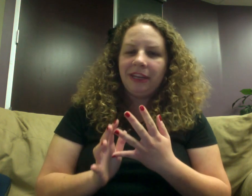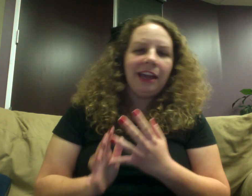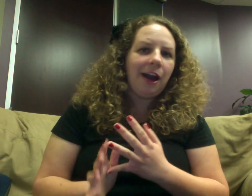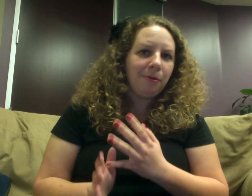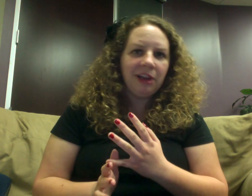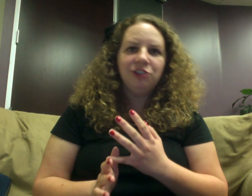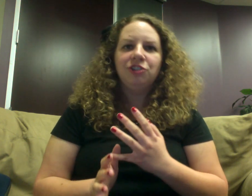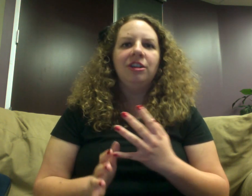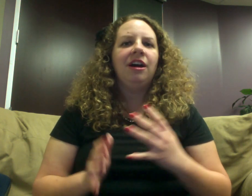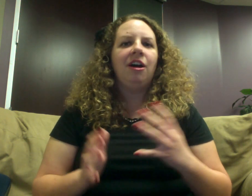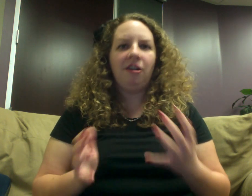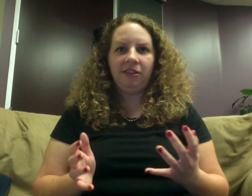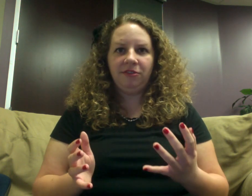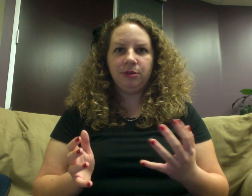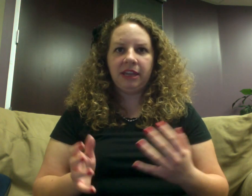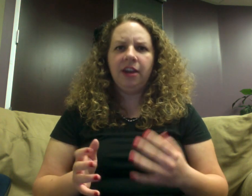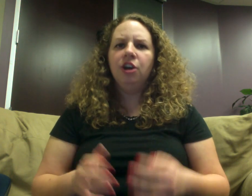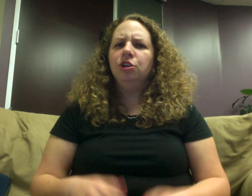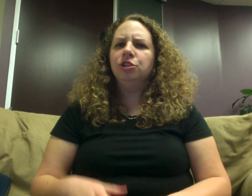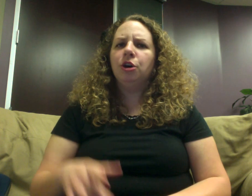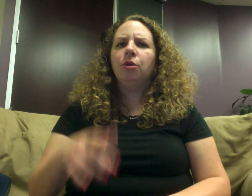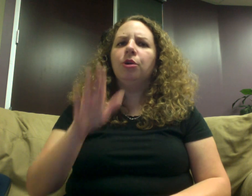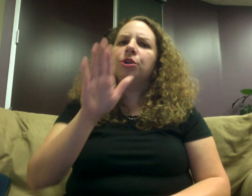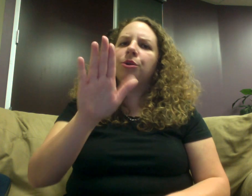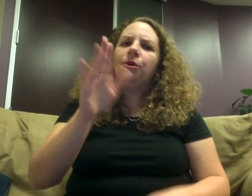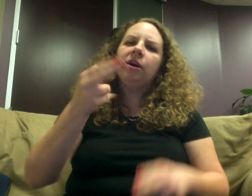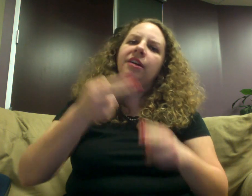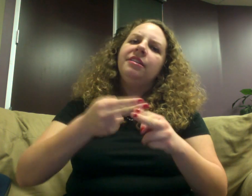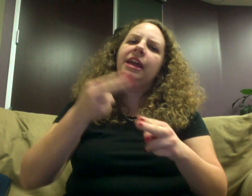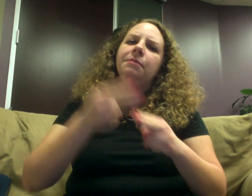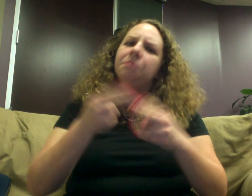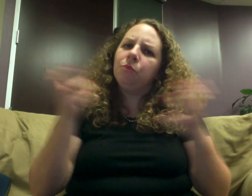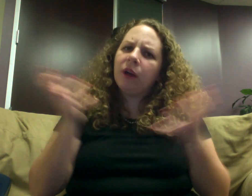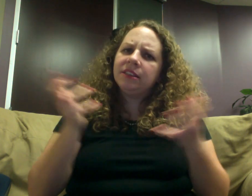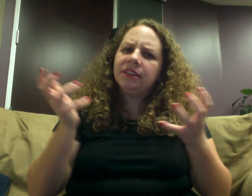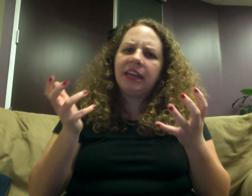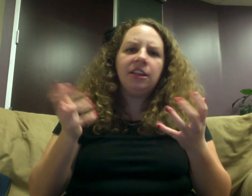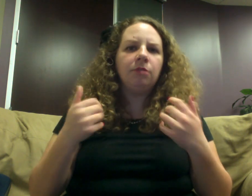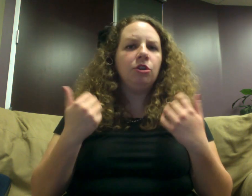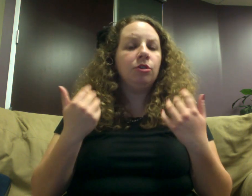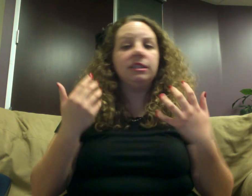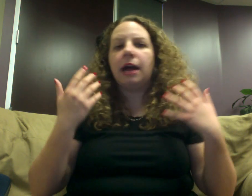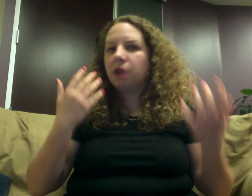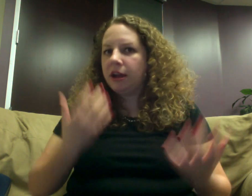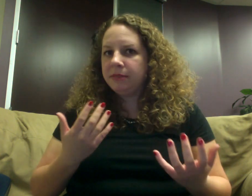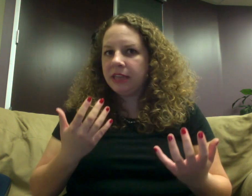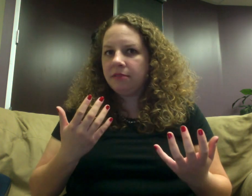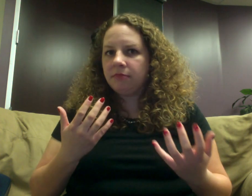many, how much, all of those. Okay, so YOUR NAME WHAT? Okay now notice I'm not upset,